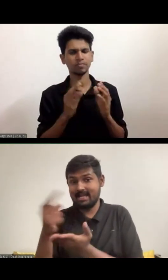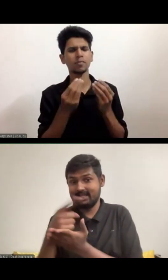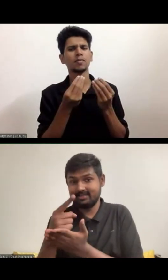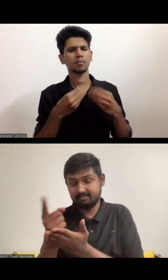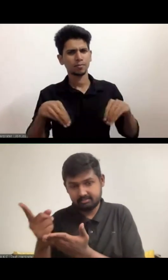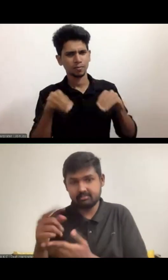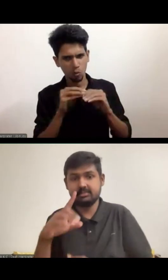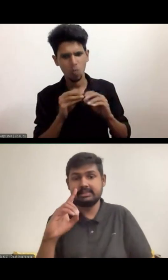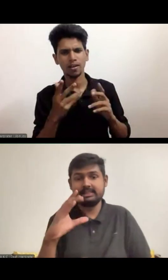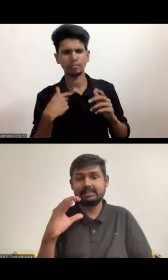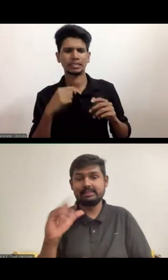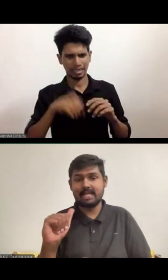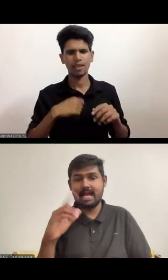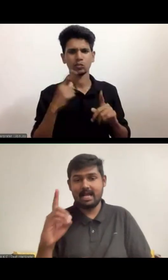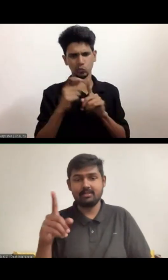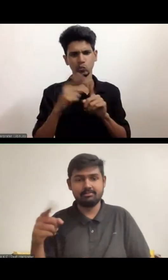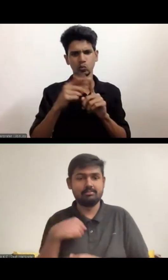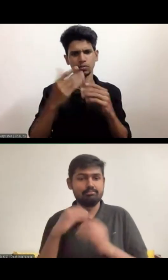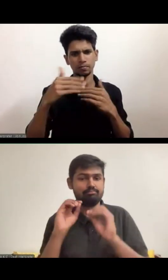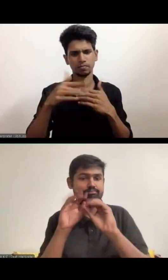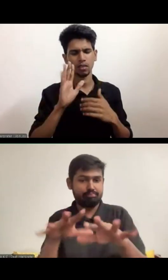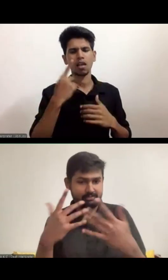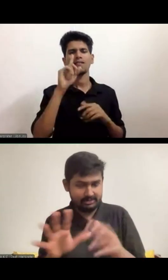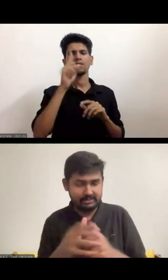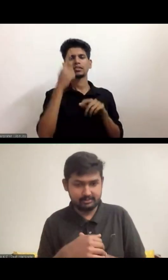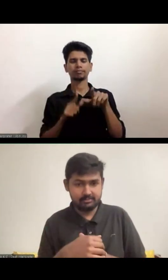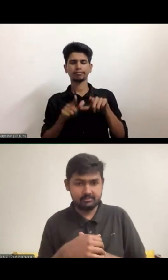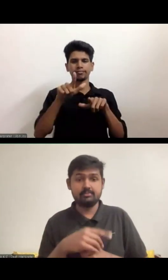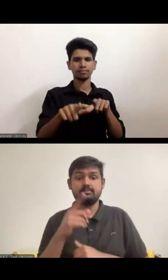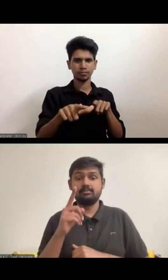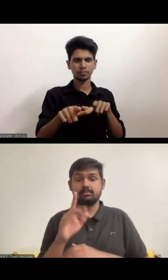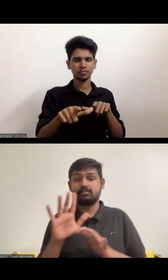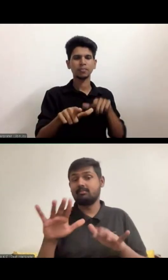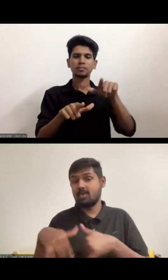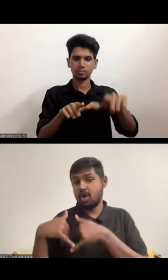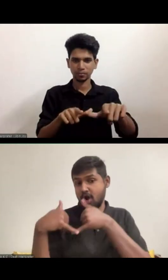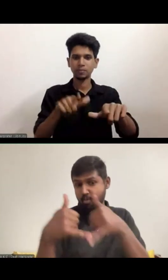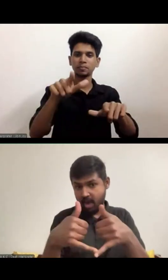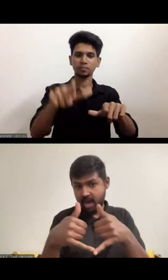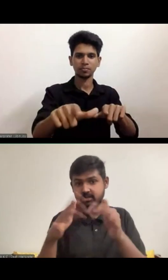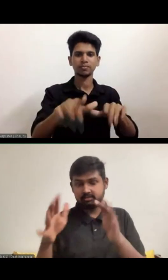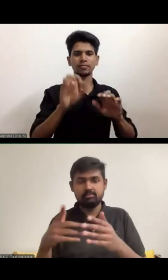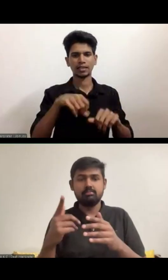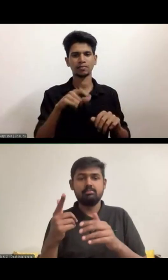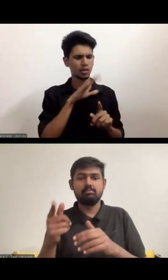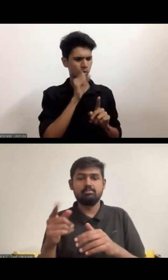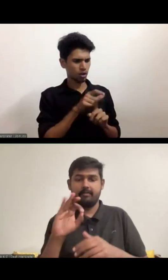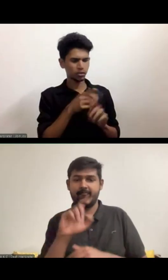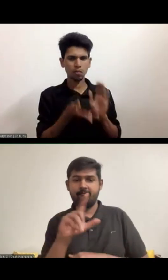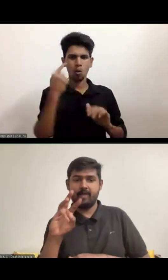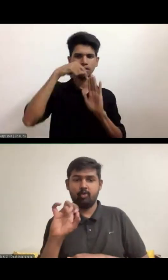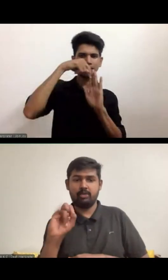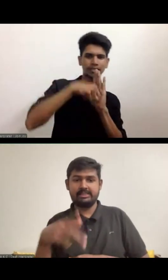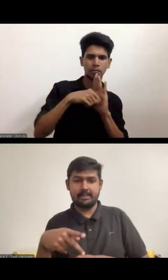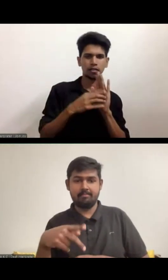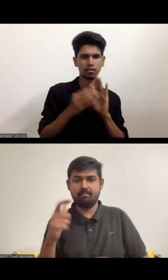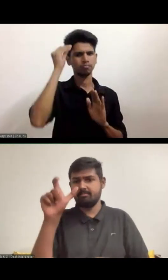But each step is a way to build that culture of accessibility and to achieve digital rights for